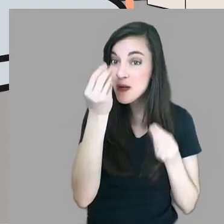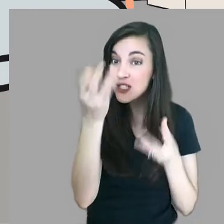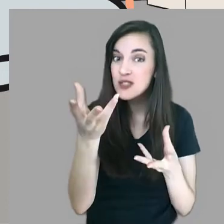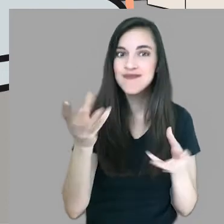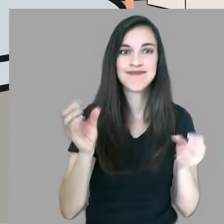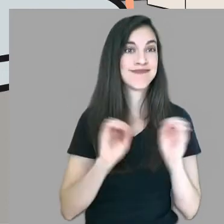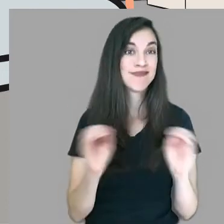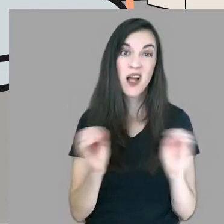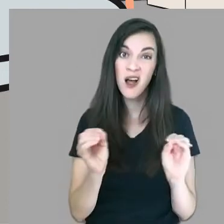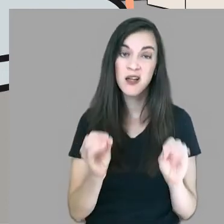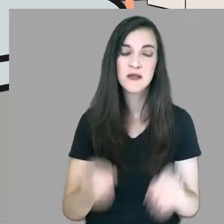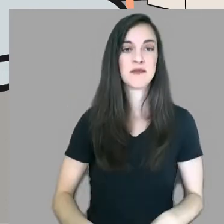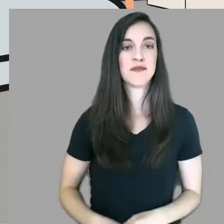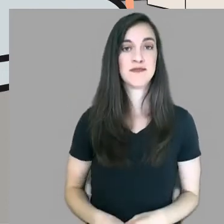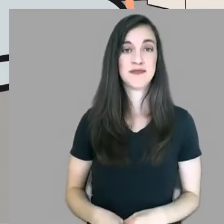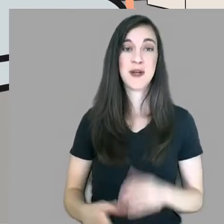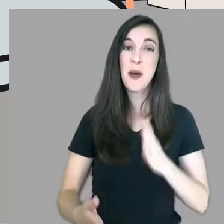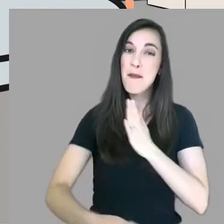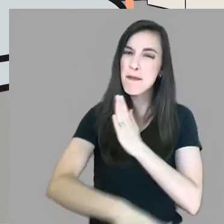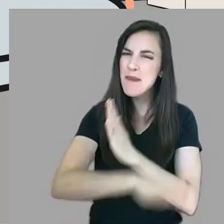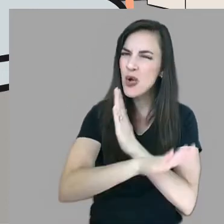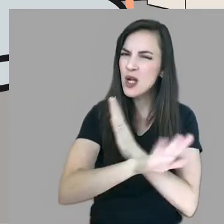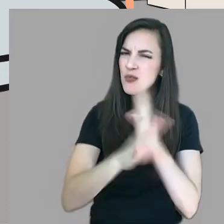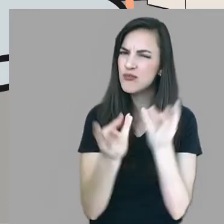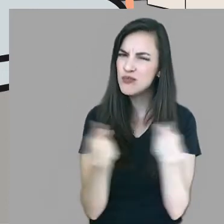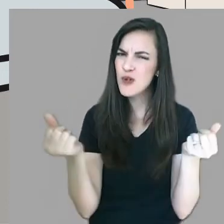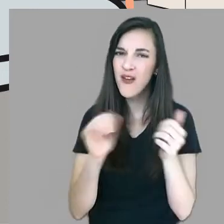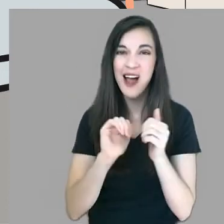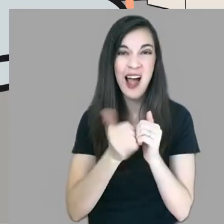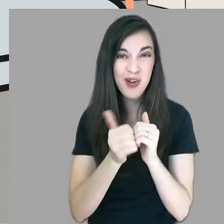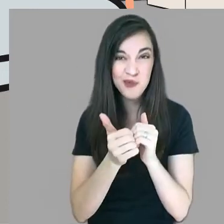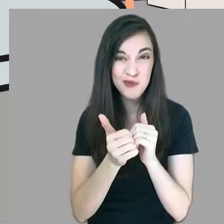some of the information presented. How do we overcome this barrier?